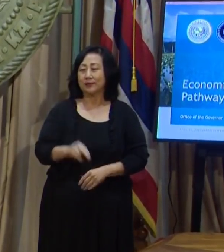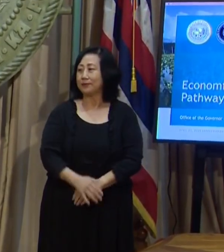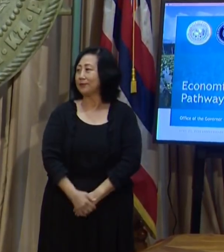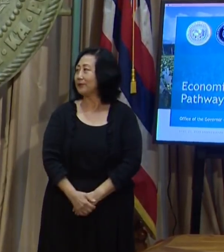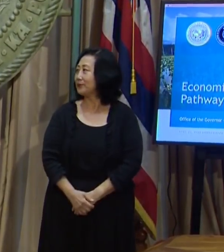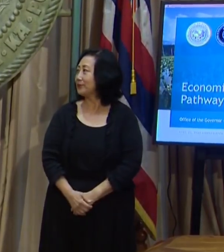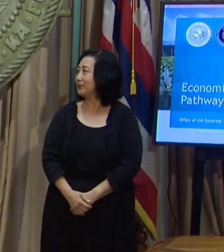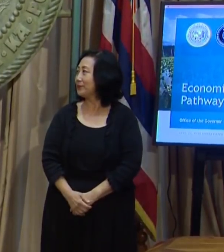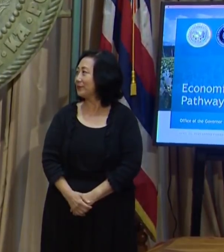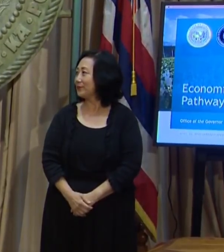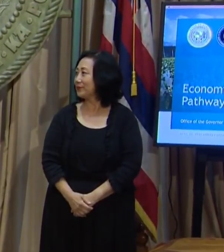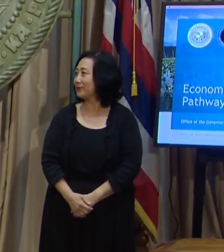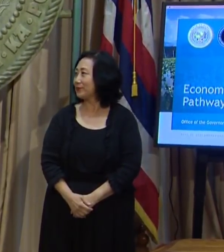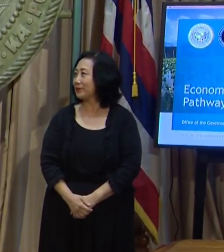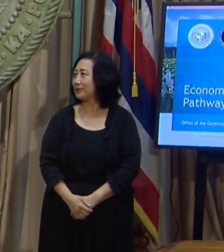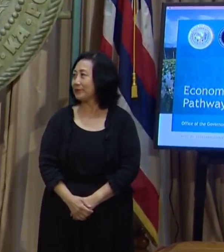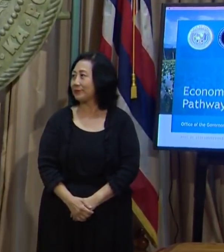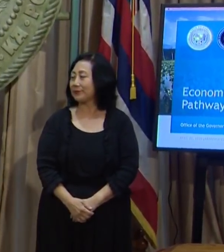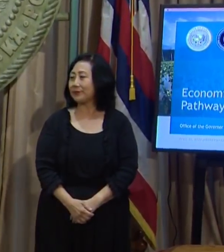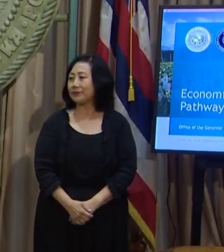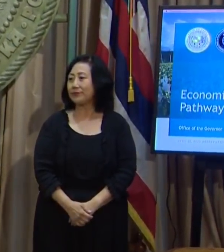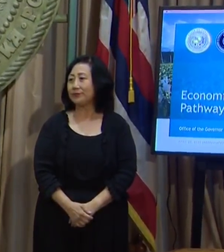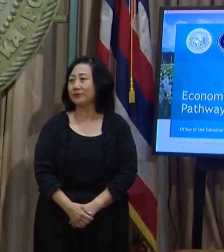THANK YOU. LIEUTENANT GOVERNOR JOSH GREEN.